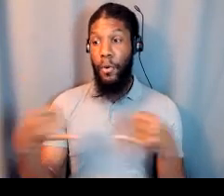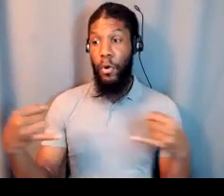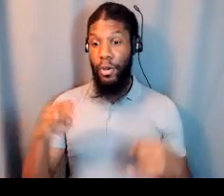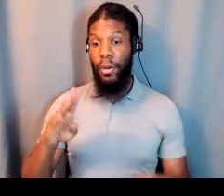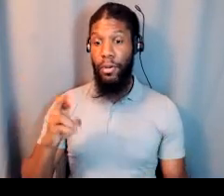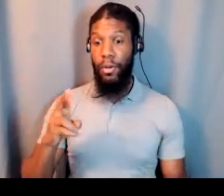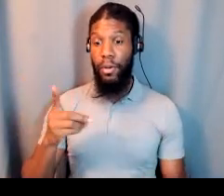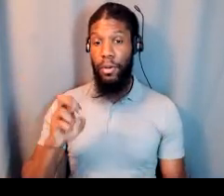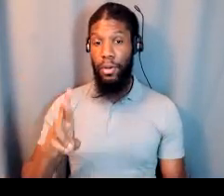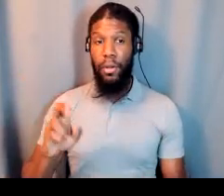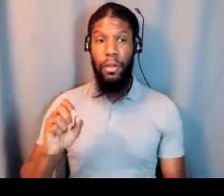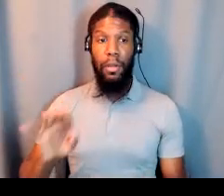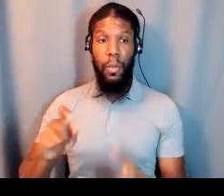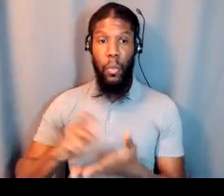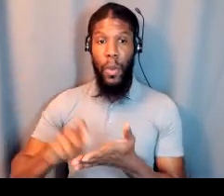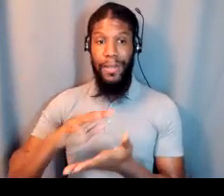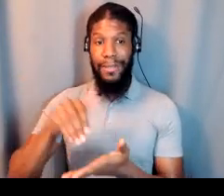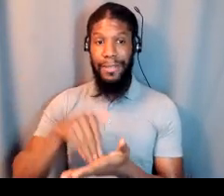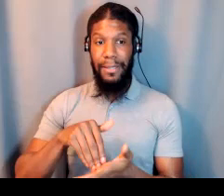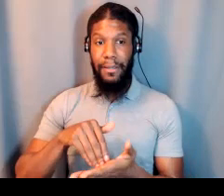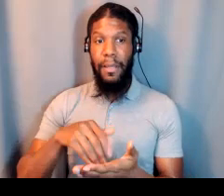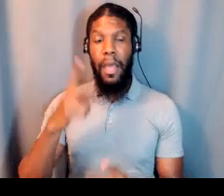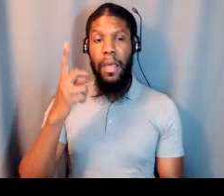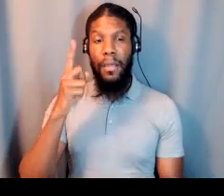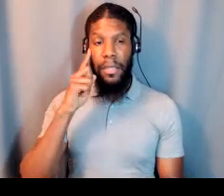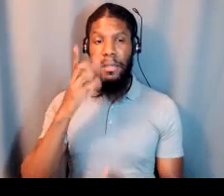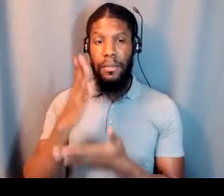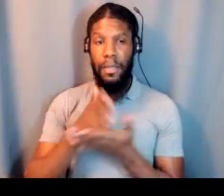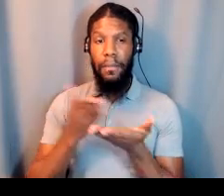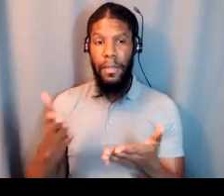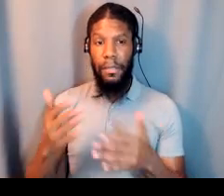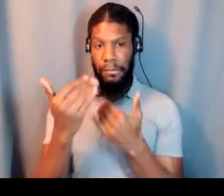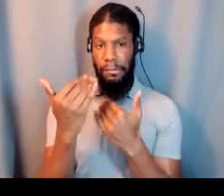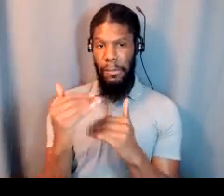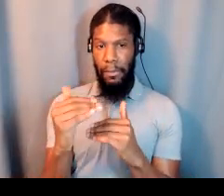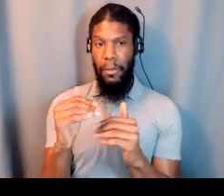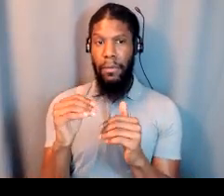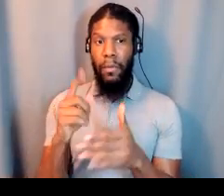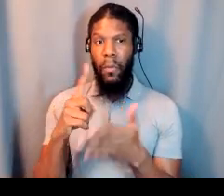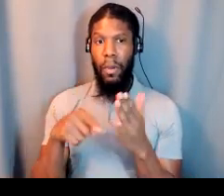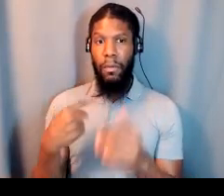is some of the limitations about what we can actually do within our contexts. When it comes to trying